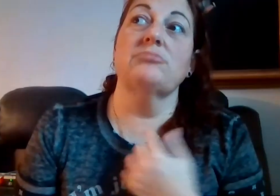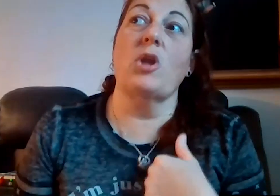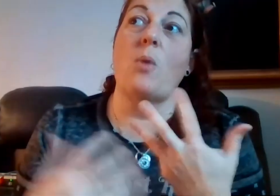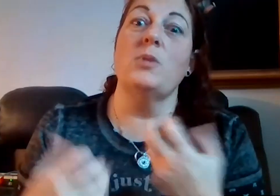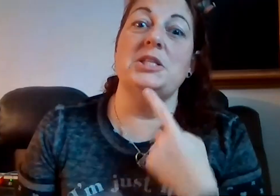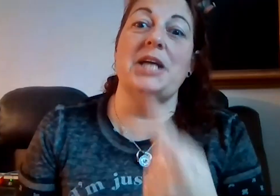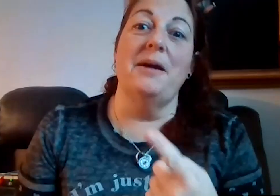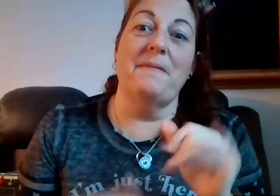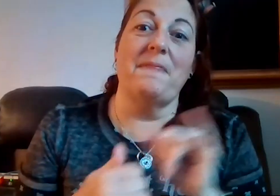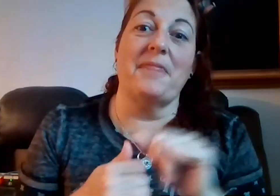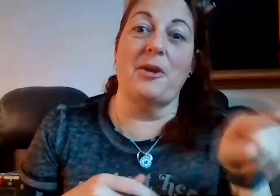she wants to say that